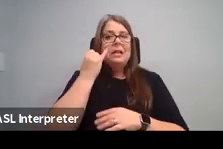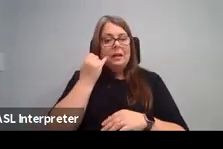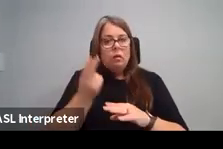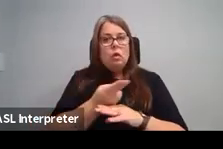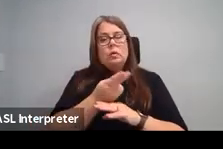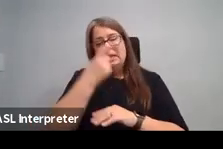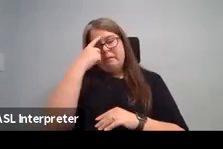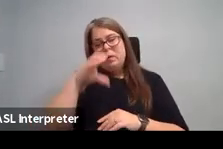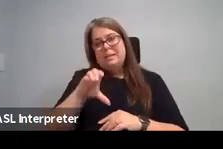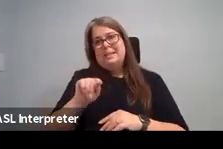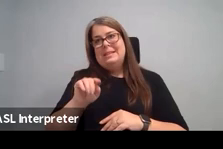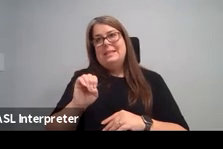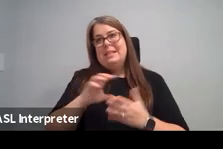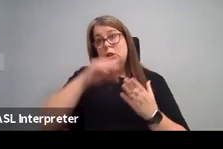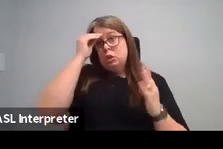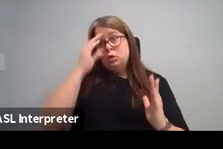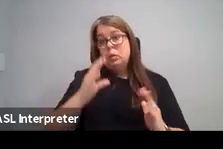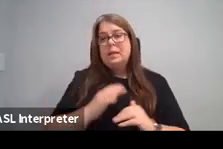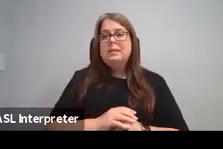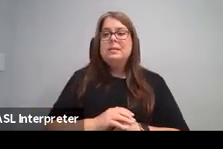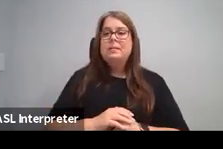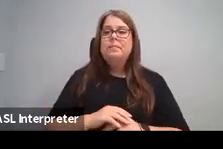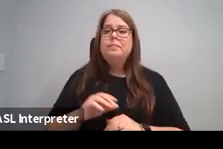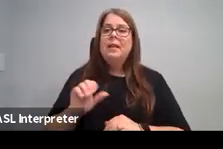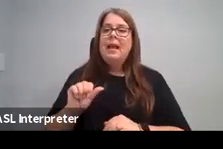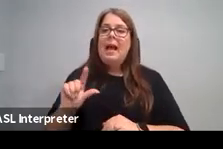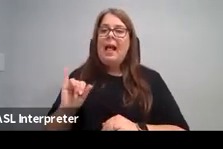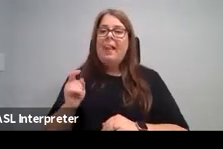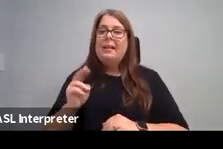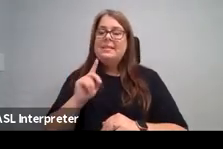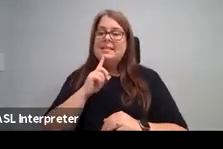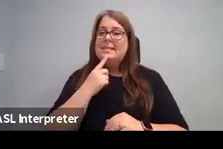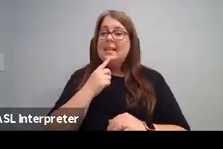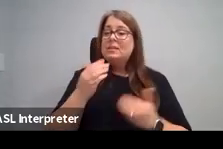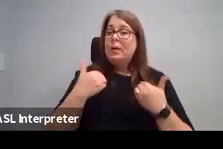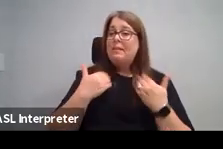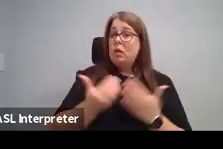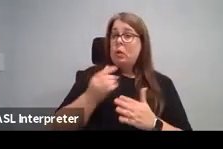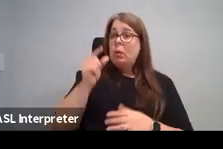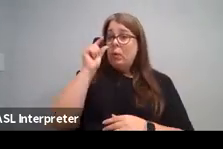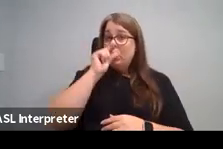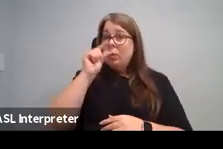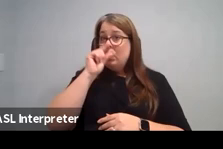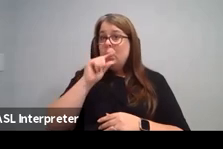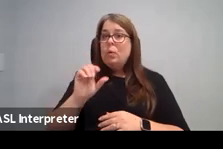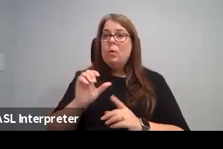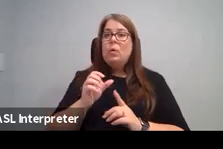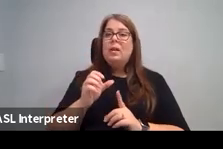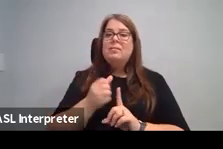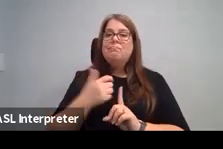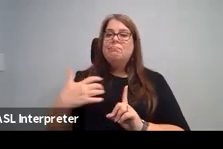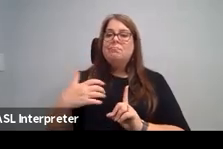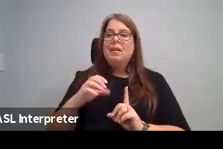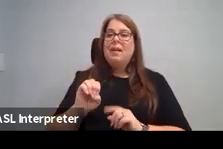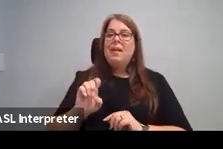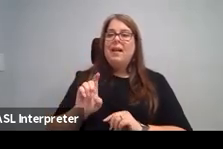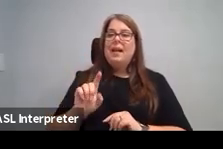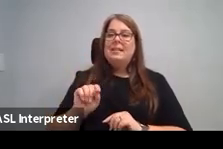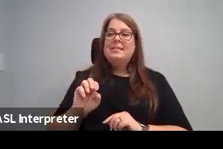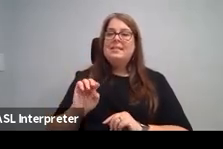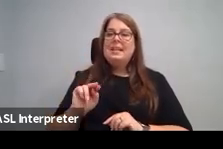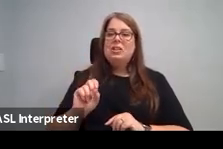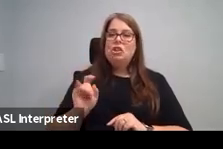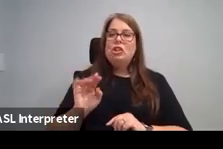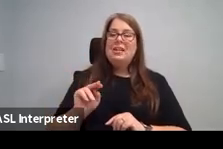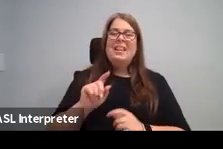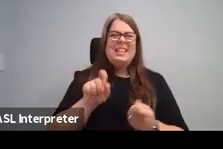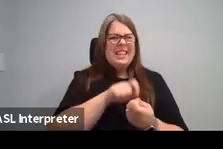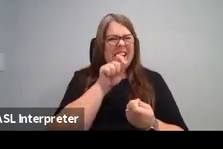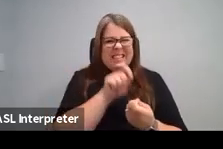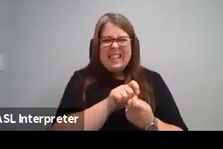Allison Frenzel : And there isn't Google a new Google extension that is identical to pilot and I just used it and so that one is free. So I just have to remember what the name is because I just saw it for the first time, so I'll try and remember that by the end of this